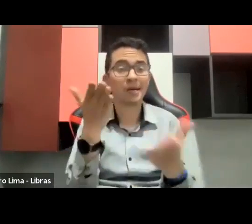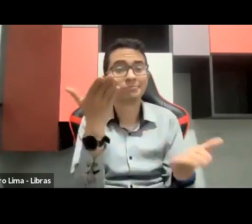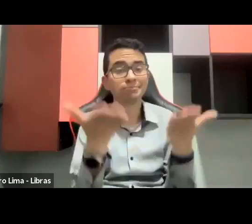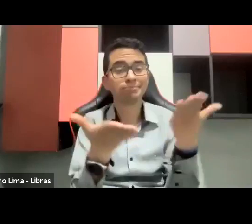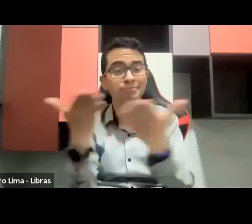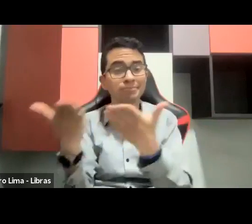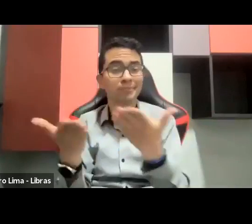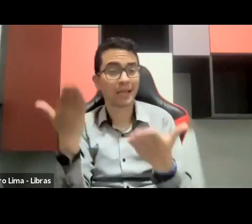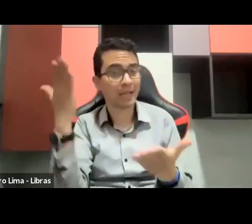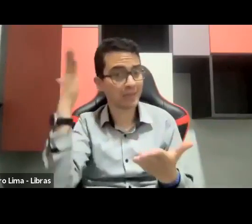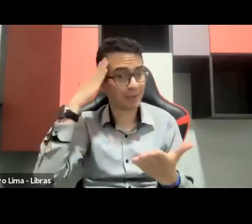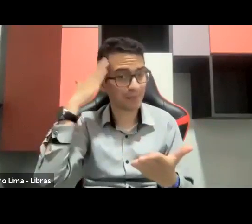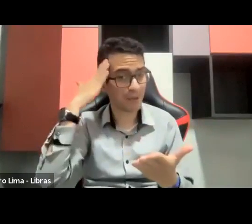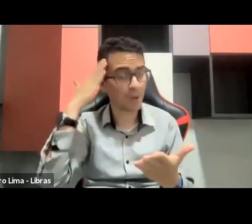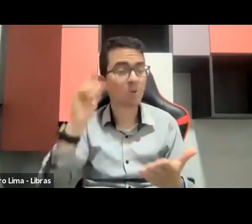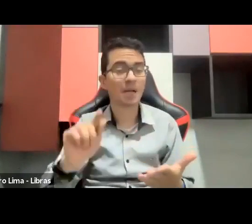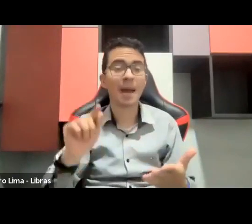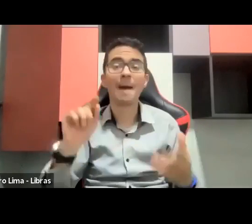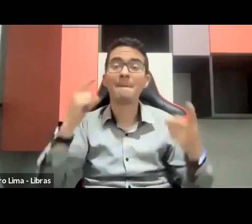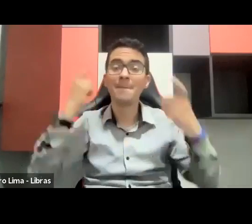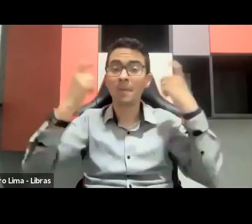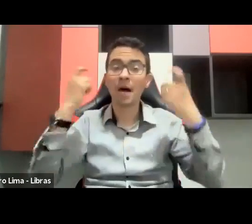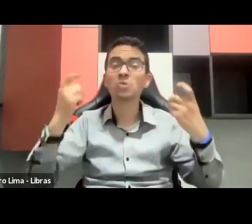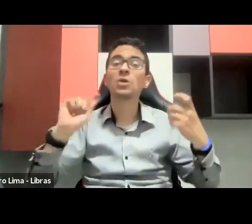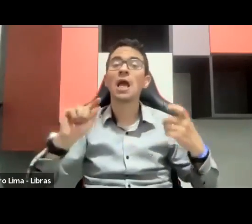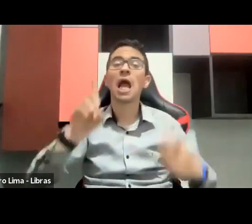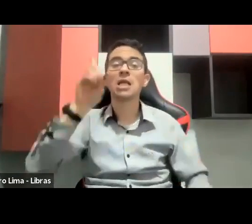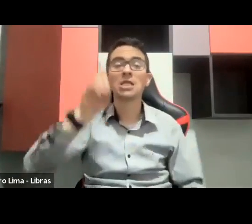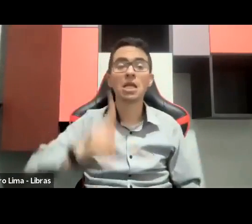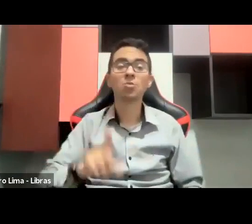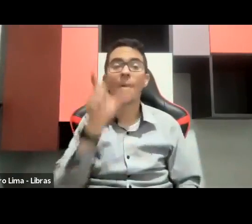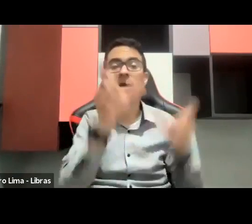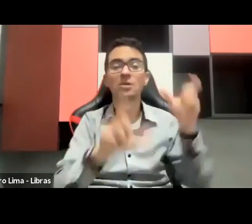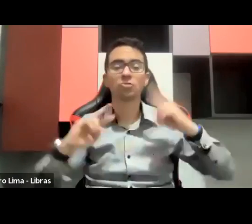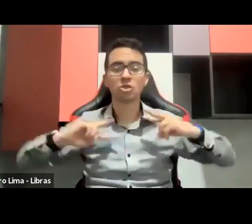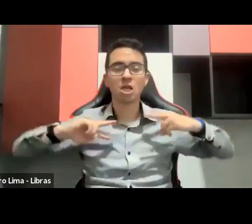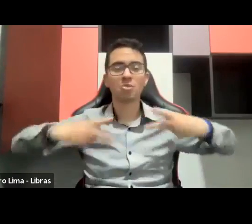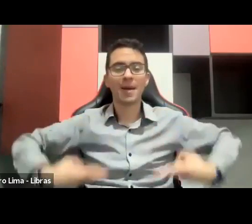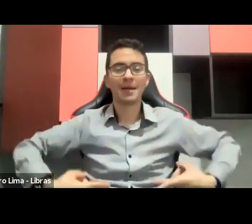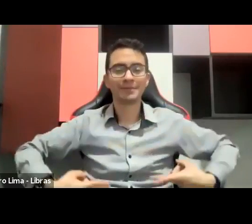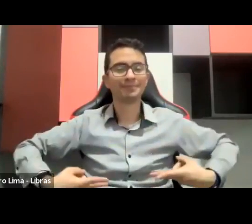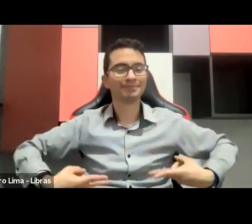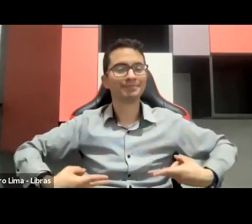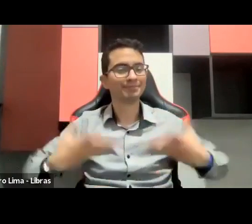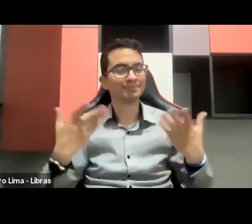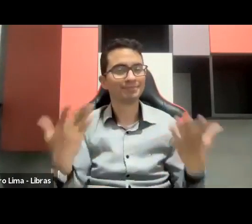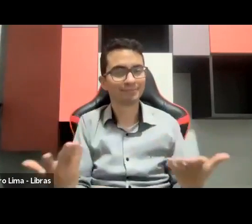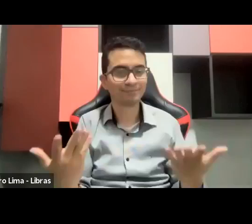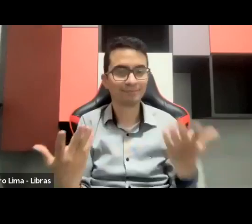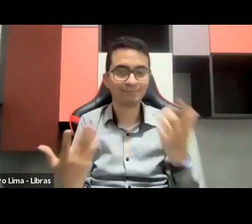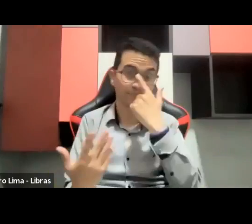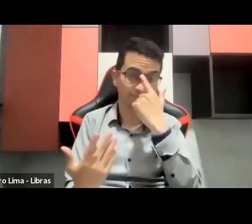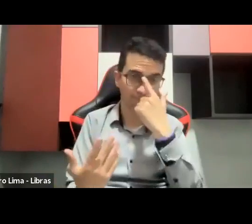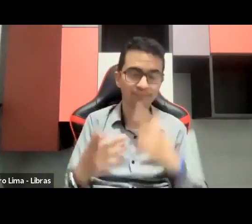employed The digital course, if we are now The digital course, if we are no ice cube, right.